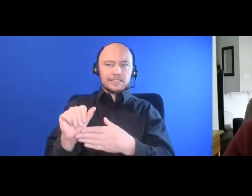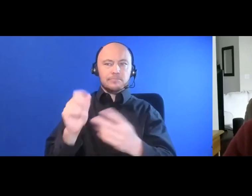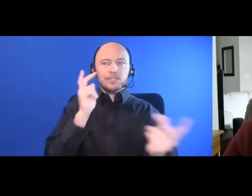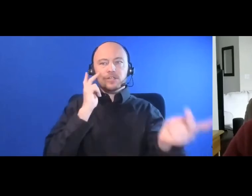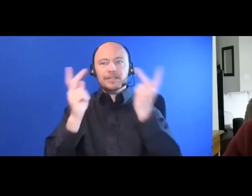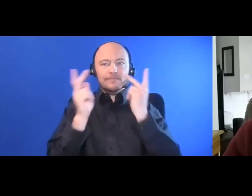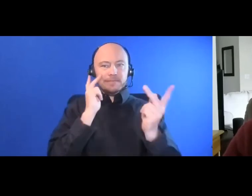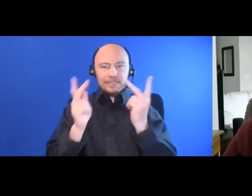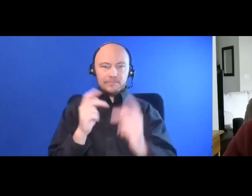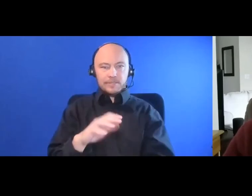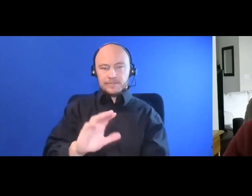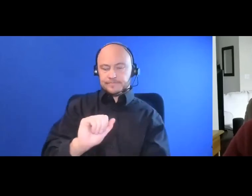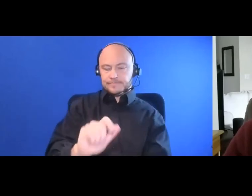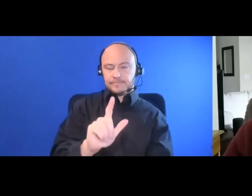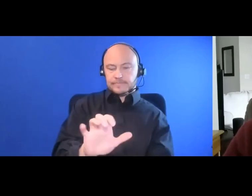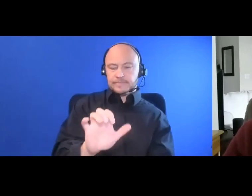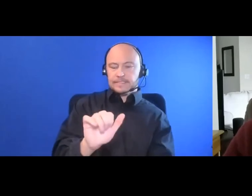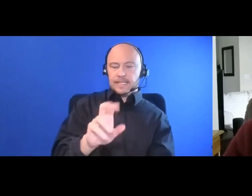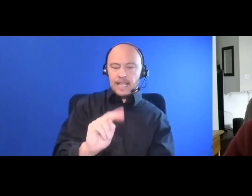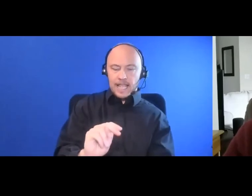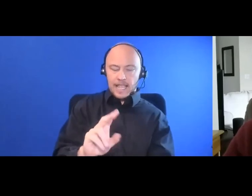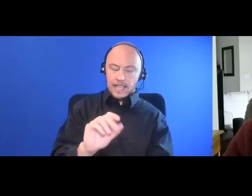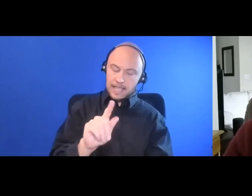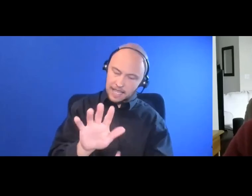by Alice Wong who's a really important activist.